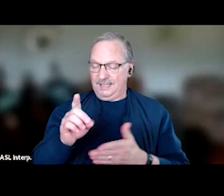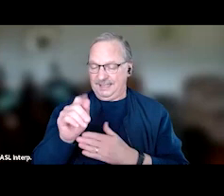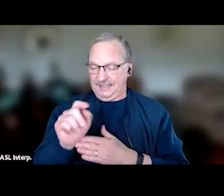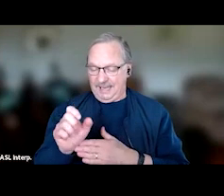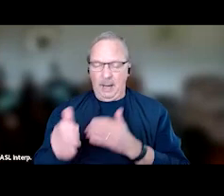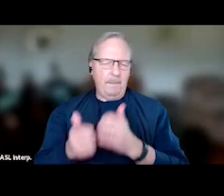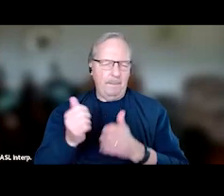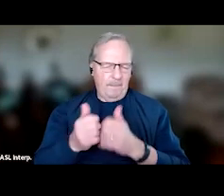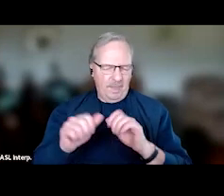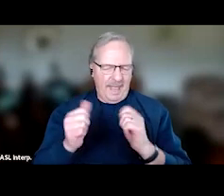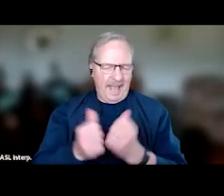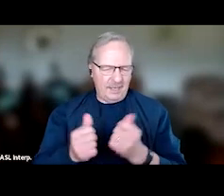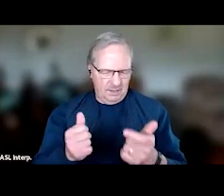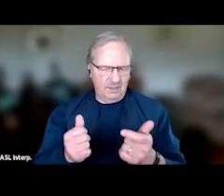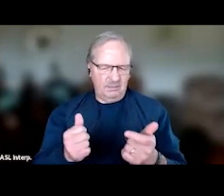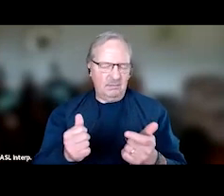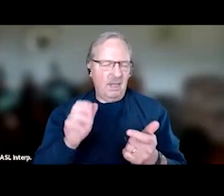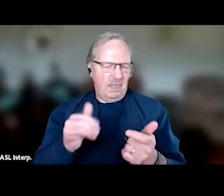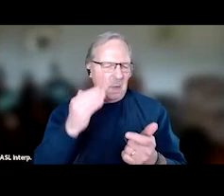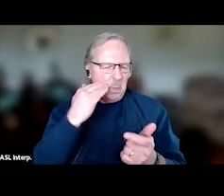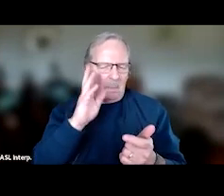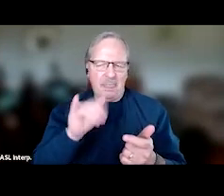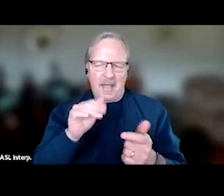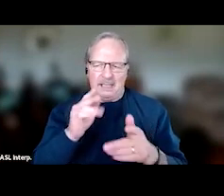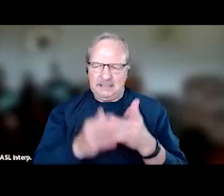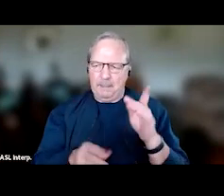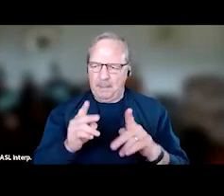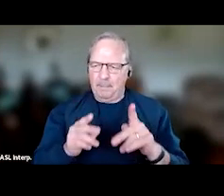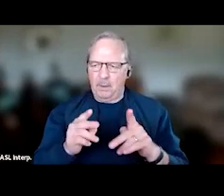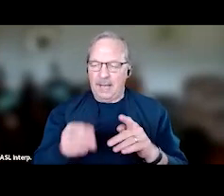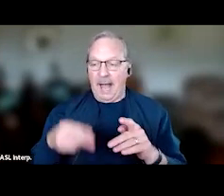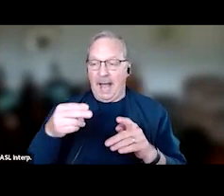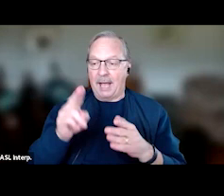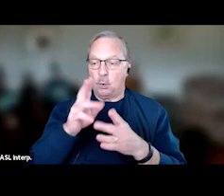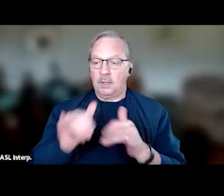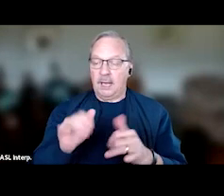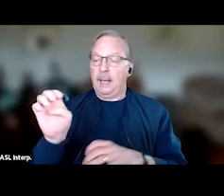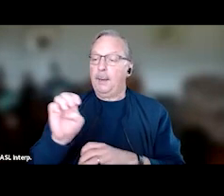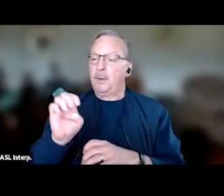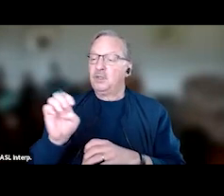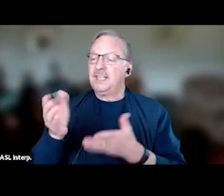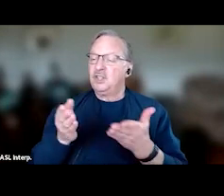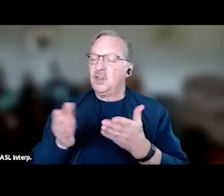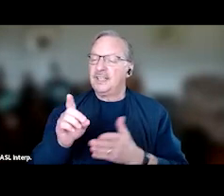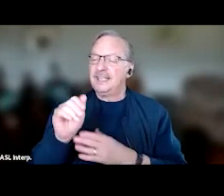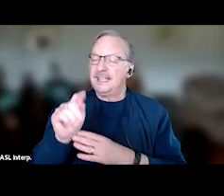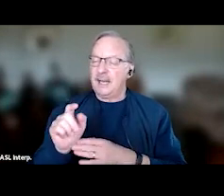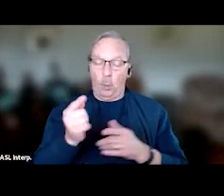really resonated with some folks. Same with that High Utilizer and Emergency Services data. And one person also named